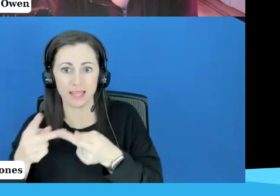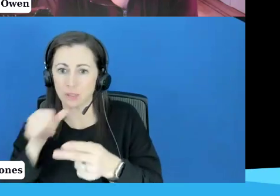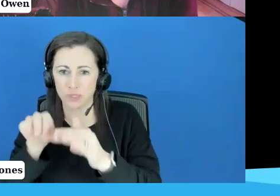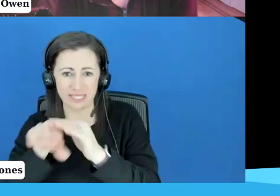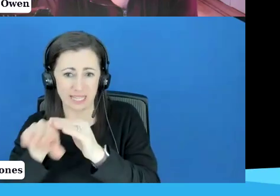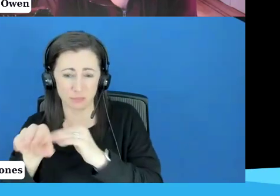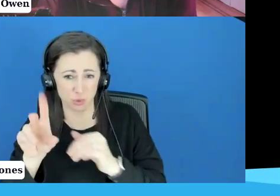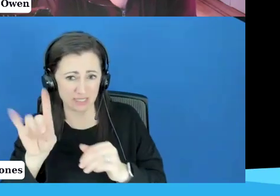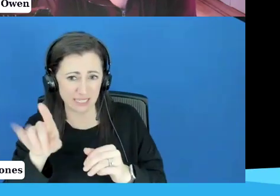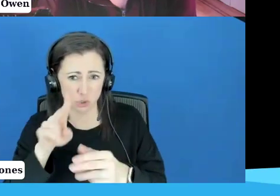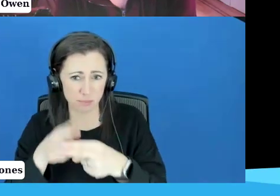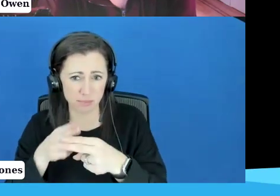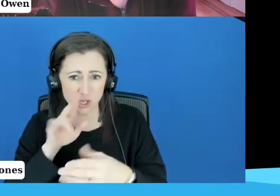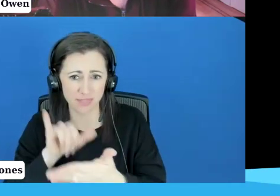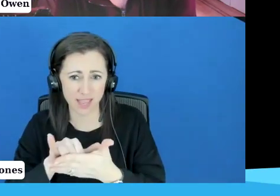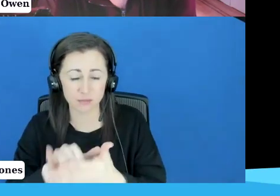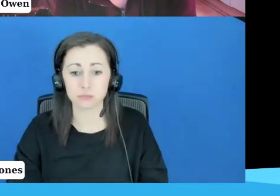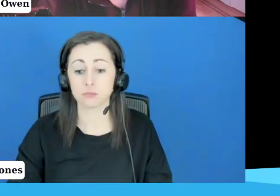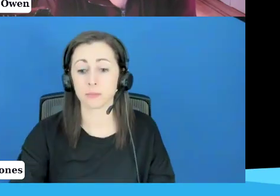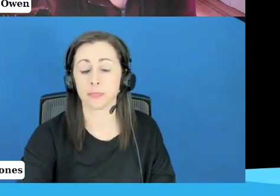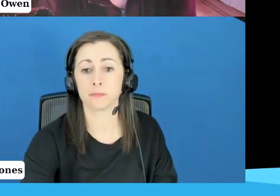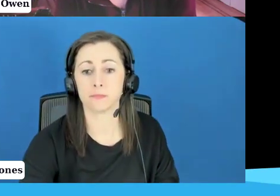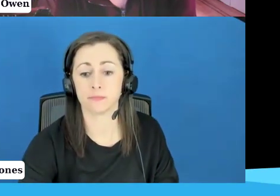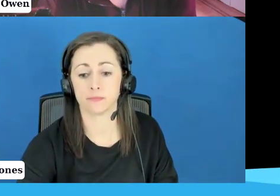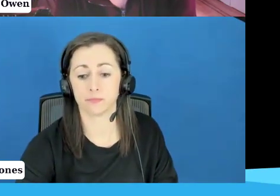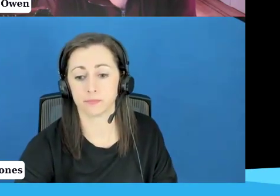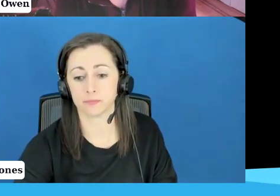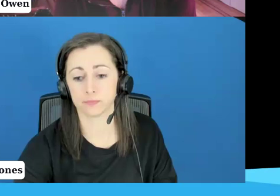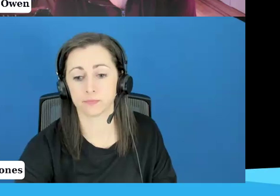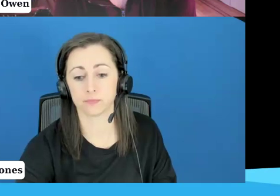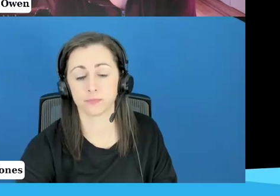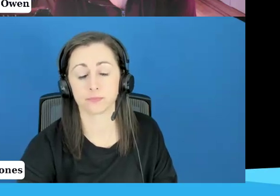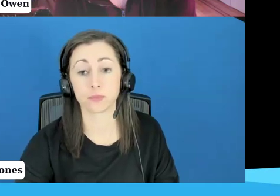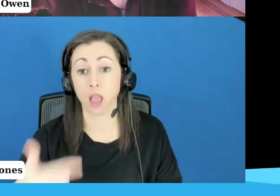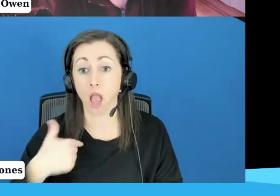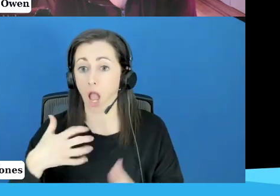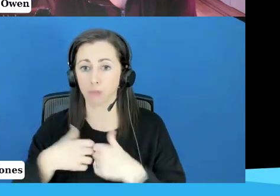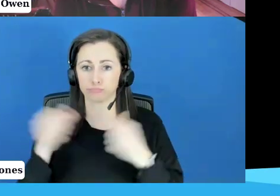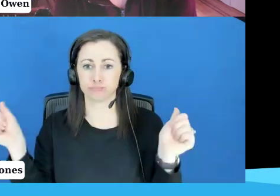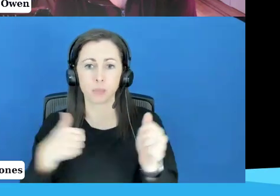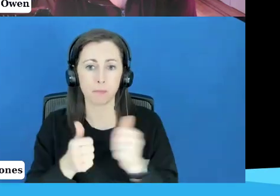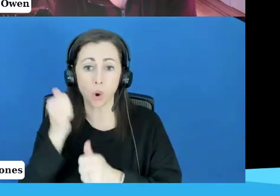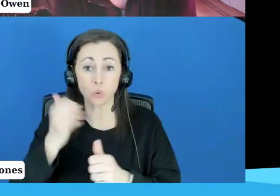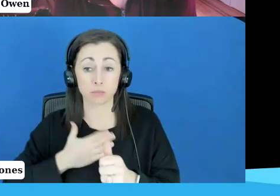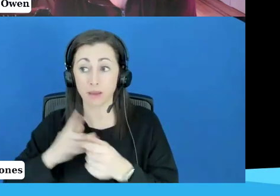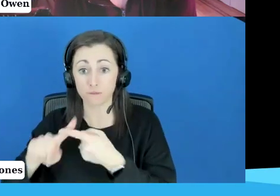I'm very transparent, so I'm going to say most of my parents, most of my friends and things like that.